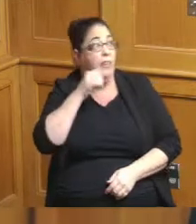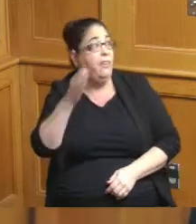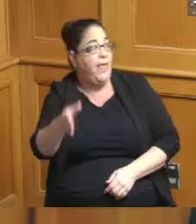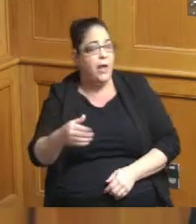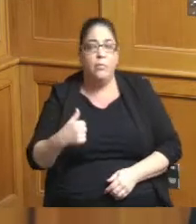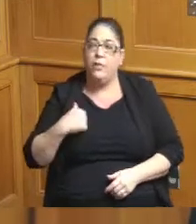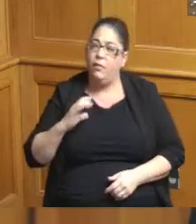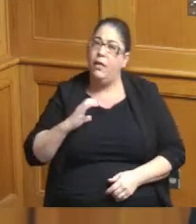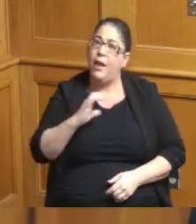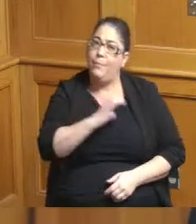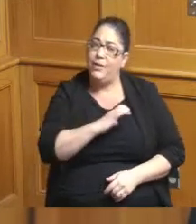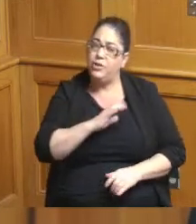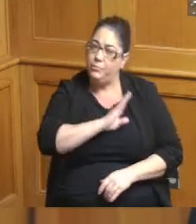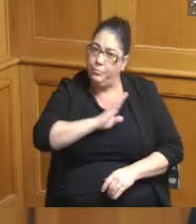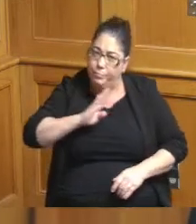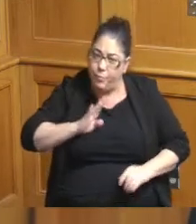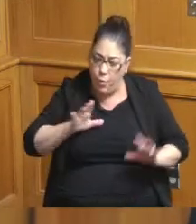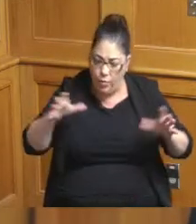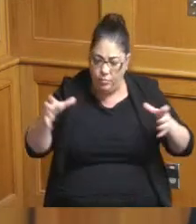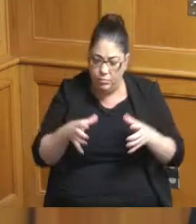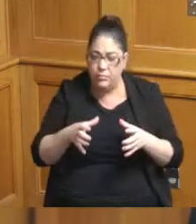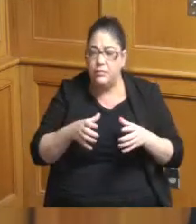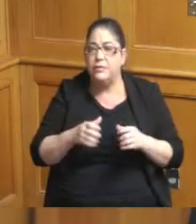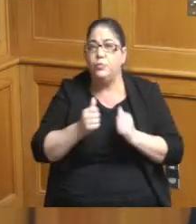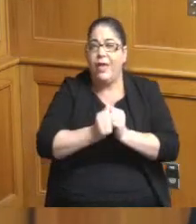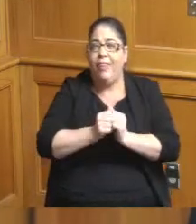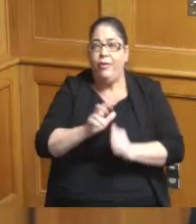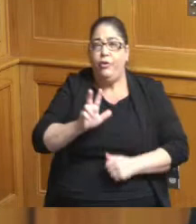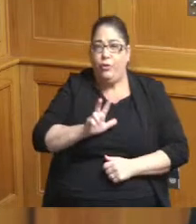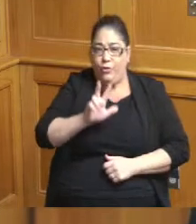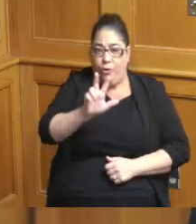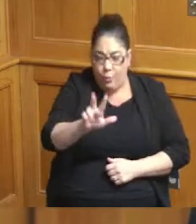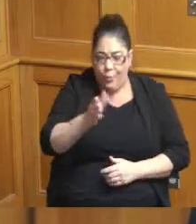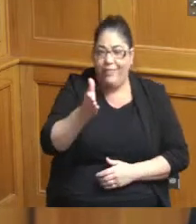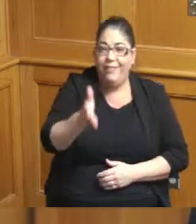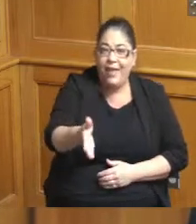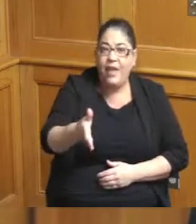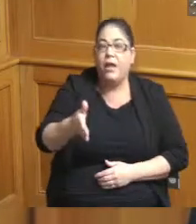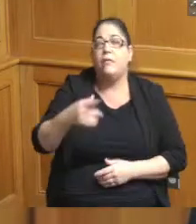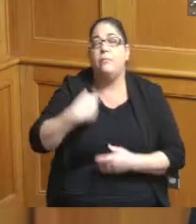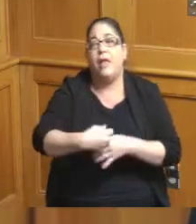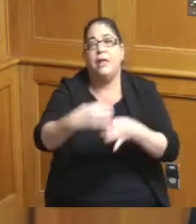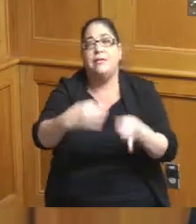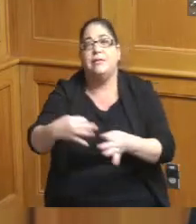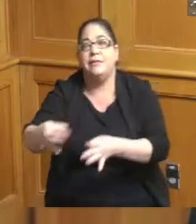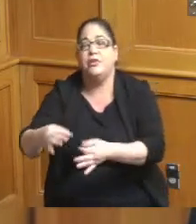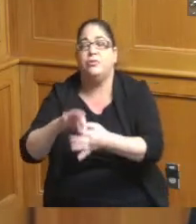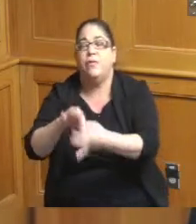making decisions about how to move forward with some of these elements related to the Millennium